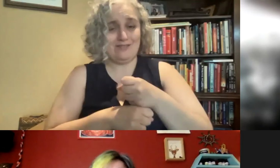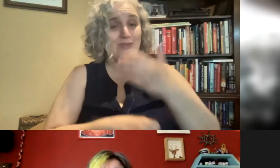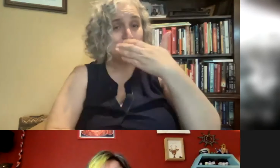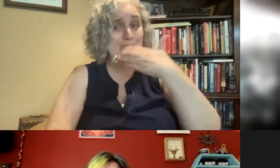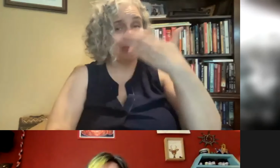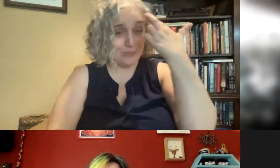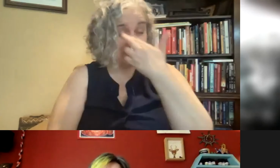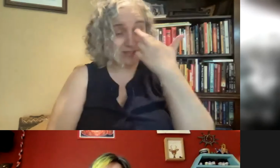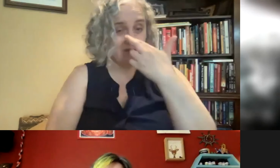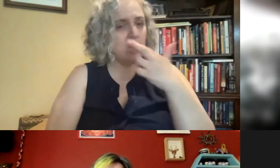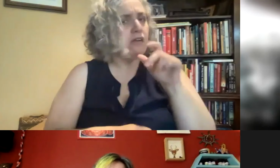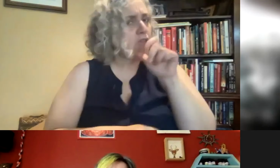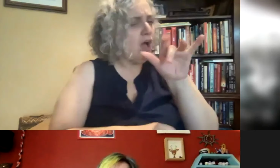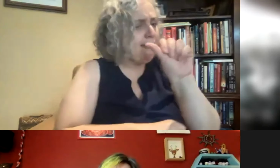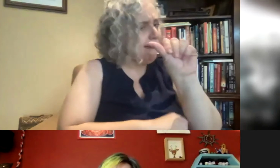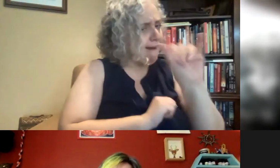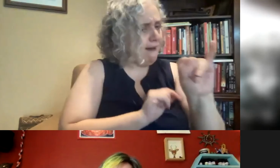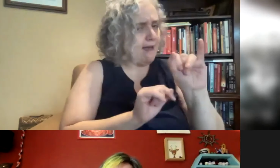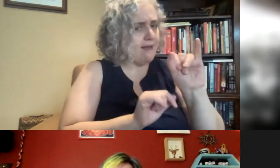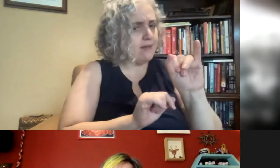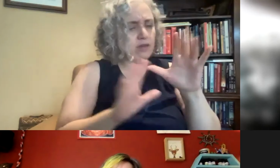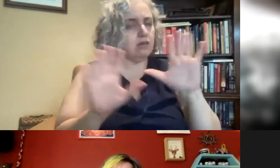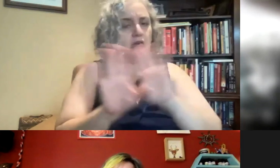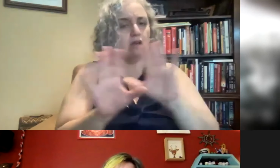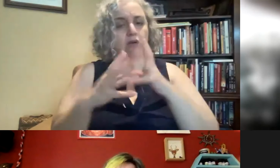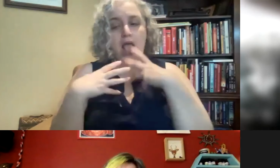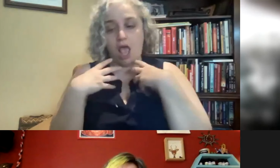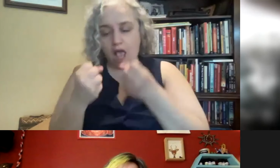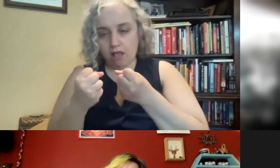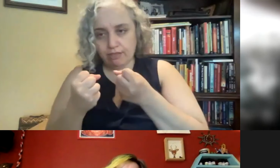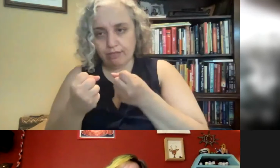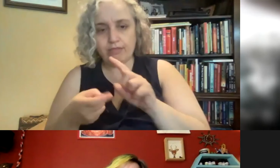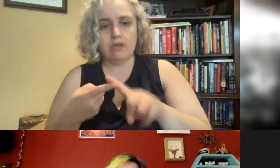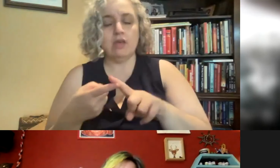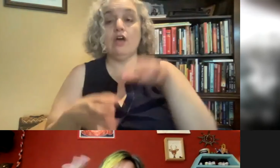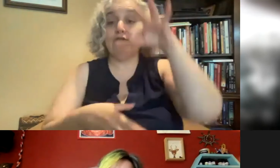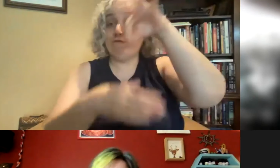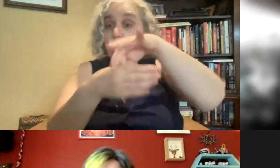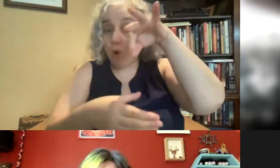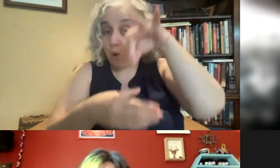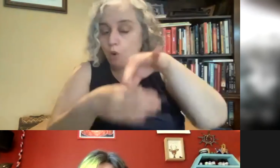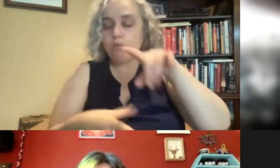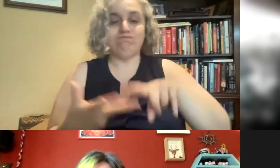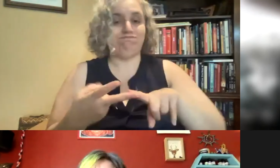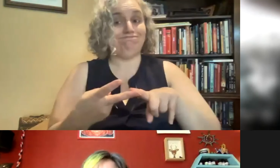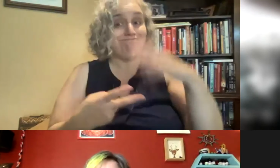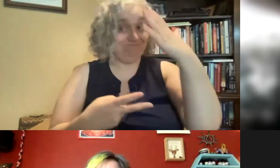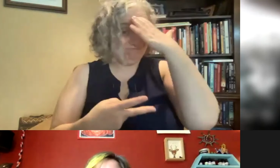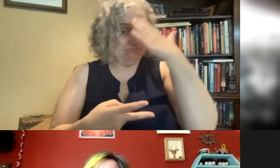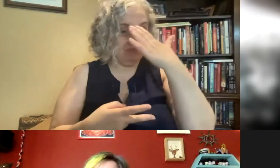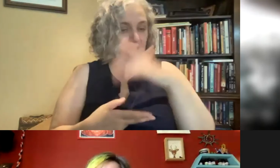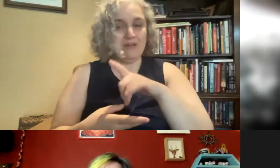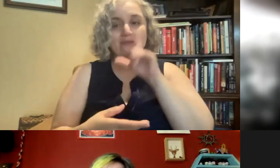not AI systems, health care systems, voting systems, and not because they were rigged,